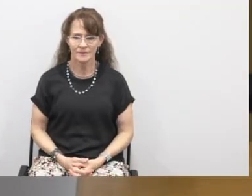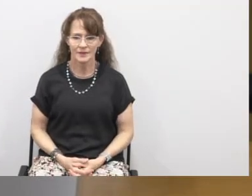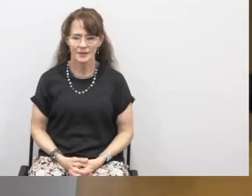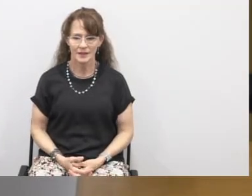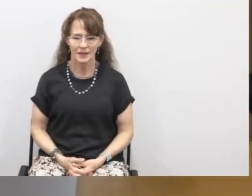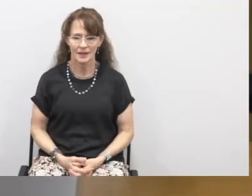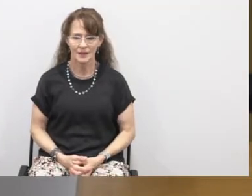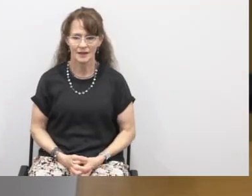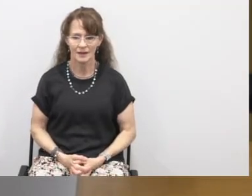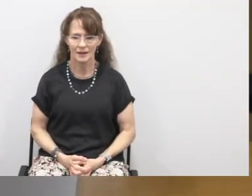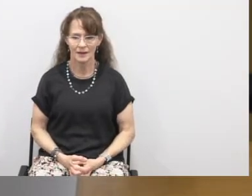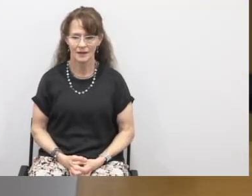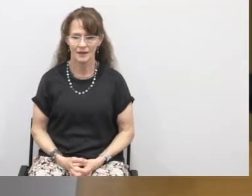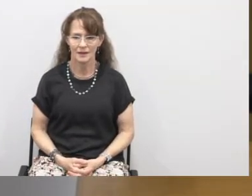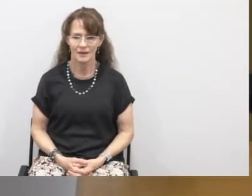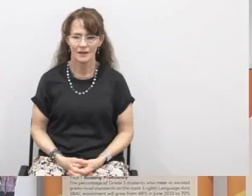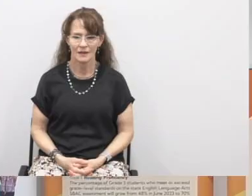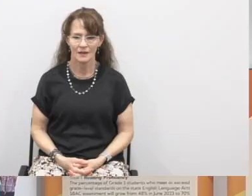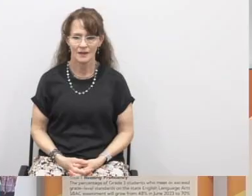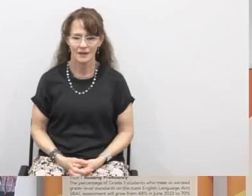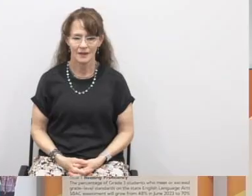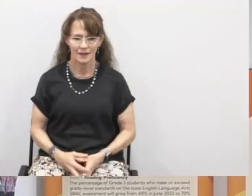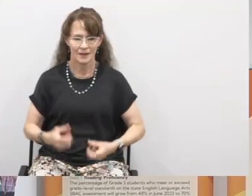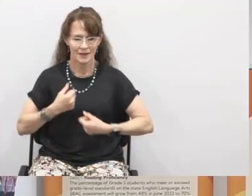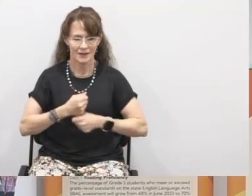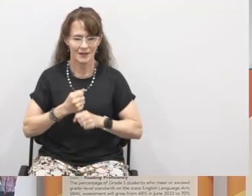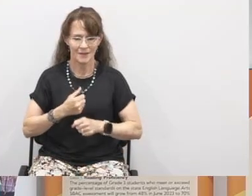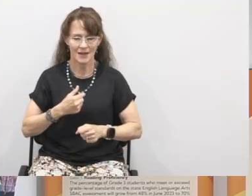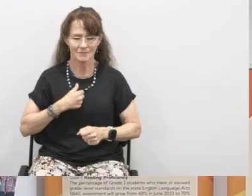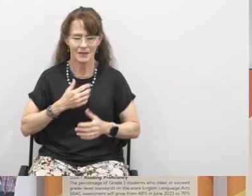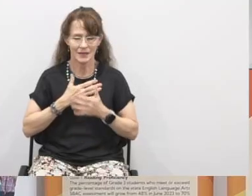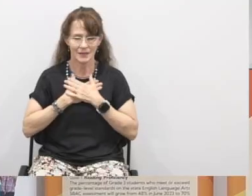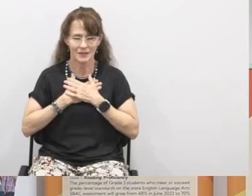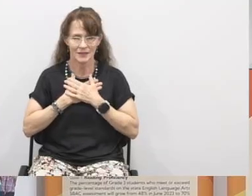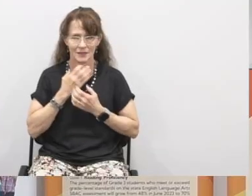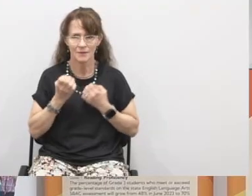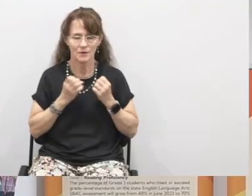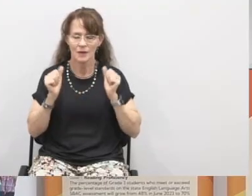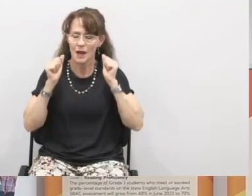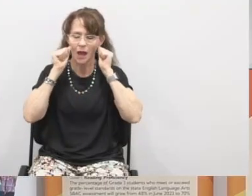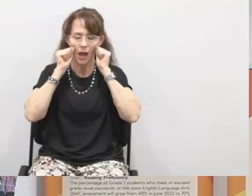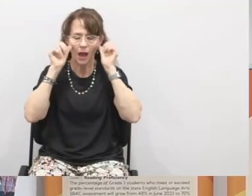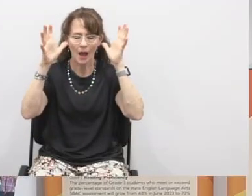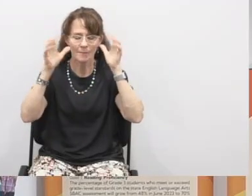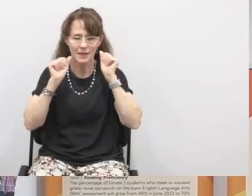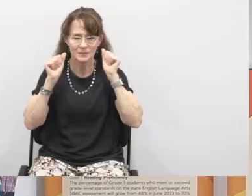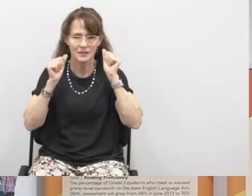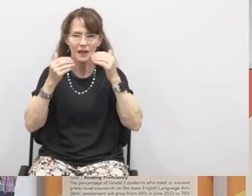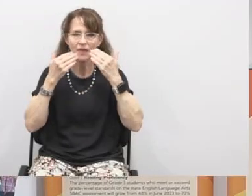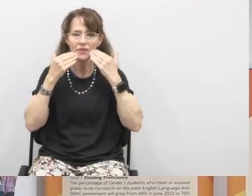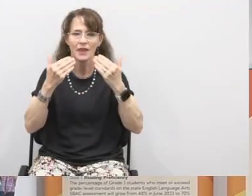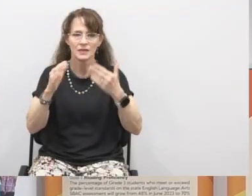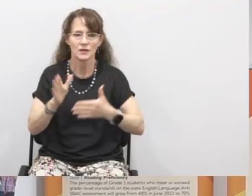You all are gonna make me cry too. Incredibly amazing. Thank you for sharing. So,